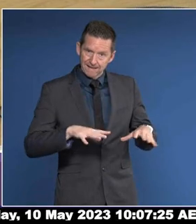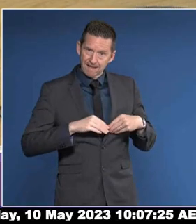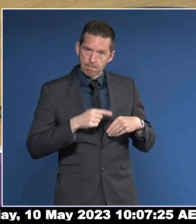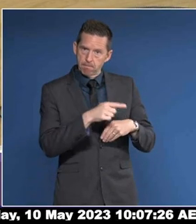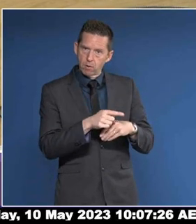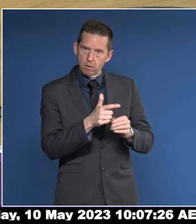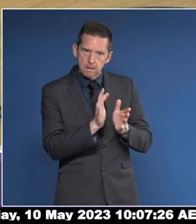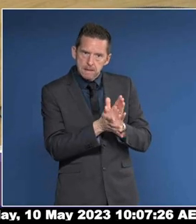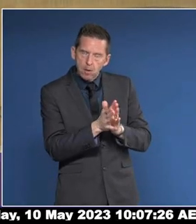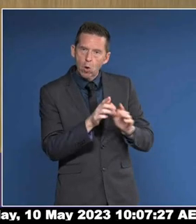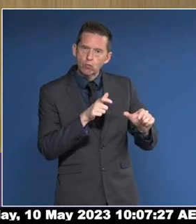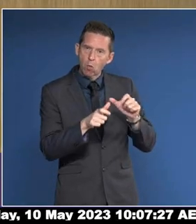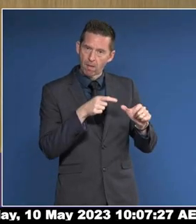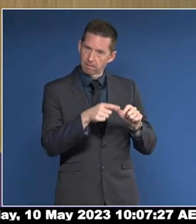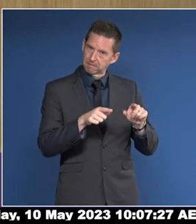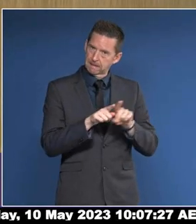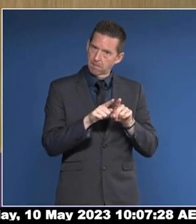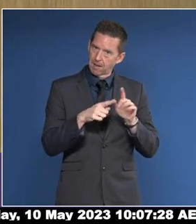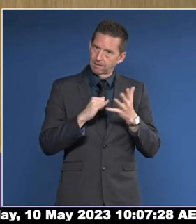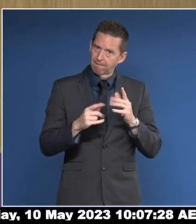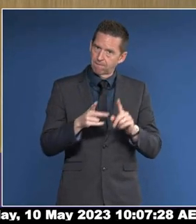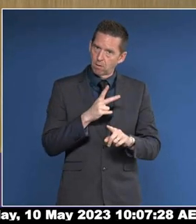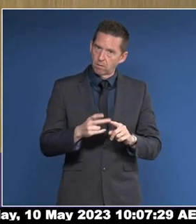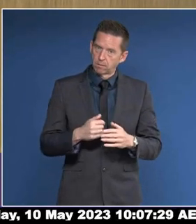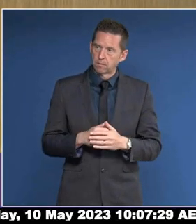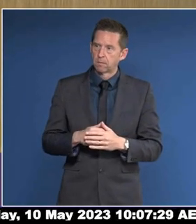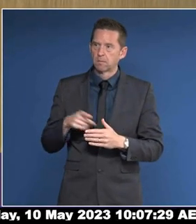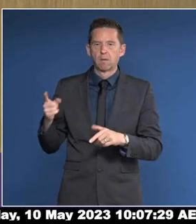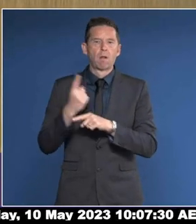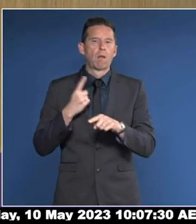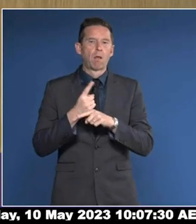But I'm not suggesting that these circumstances were adequate for these children. I don't - please.